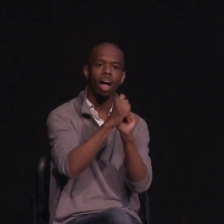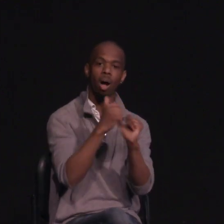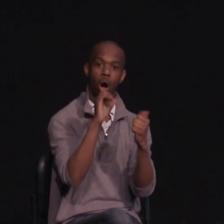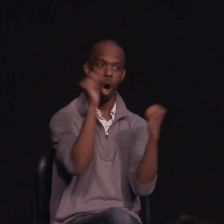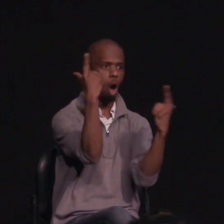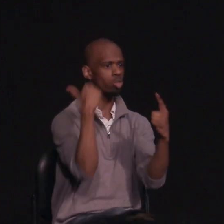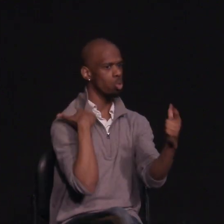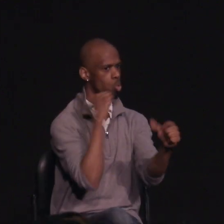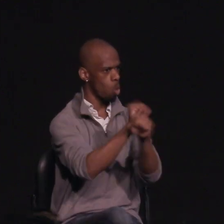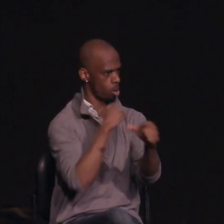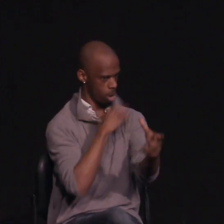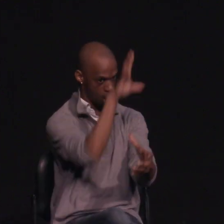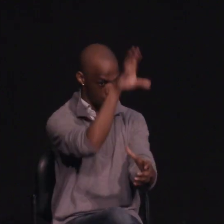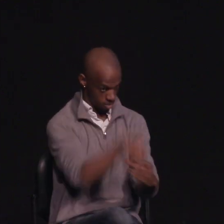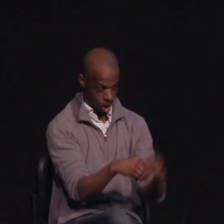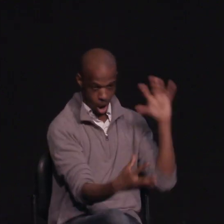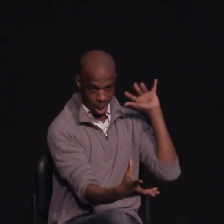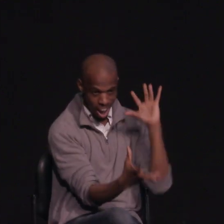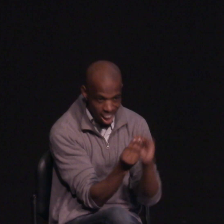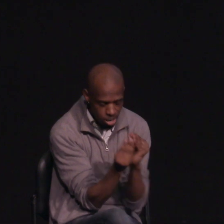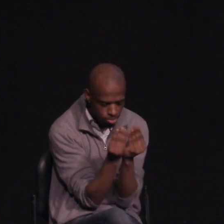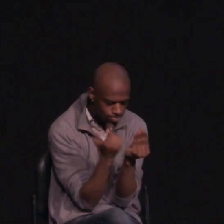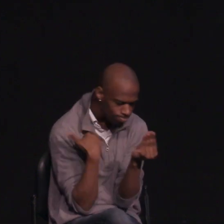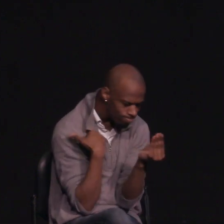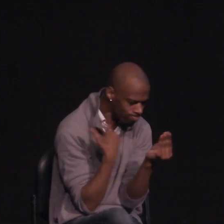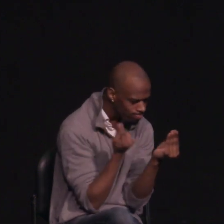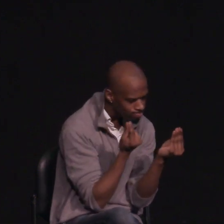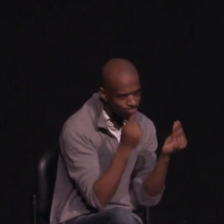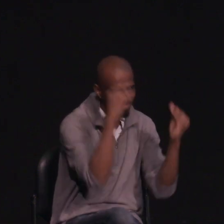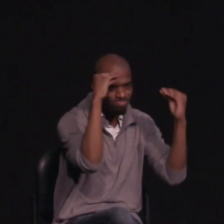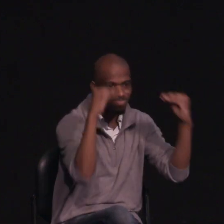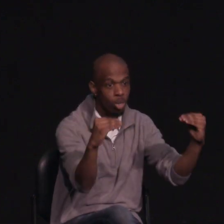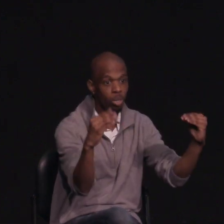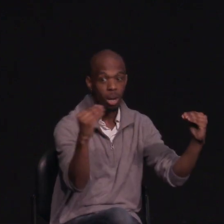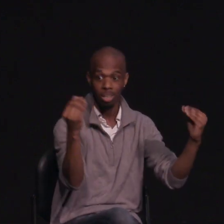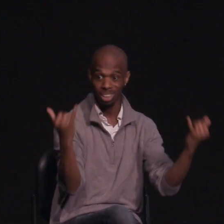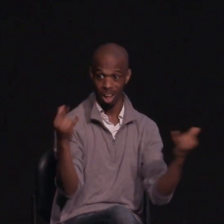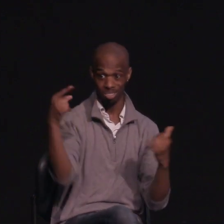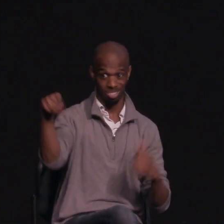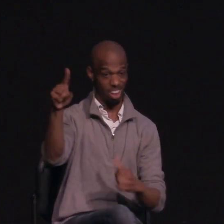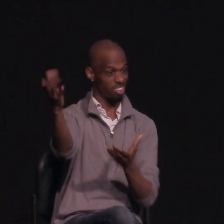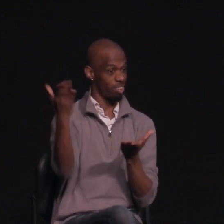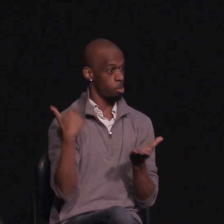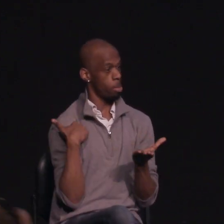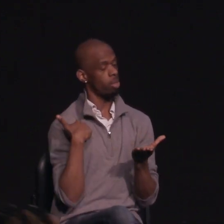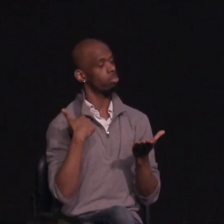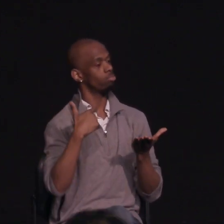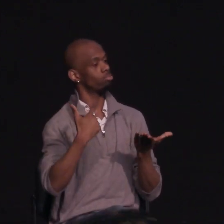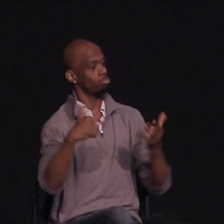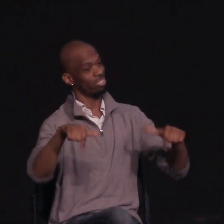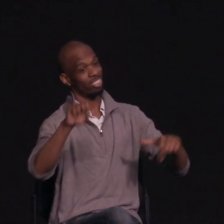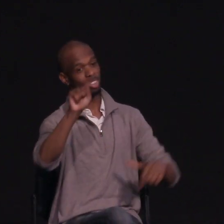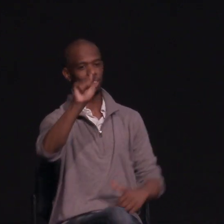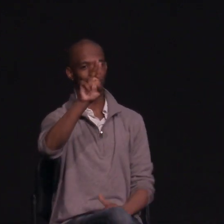and it has also given me the physical space, in the form of a studio, to research and experiment with different art practices.